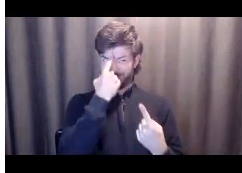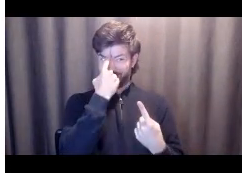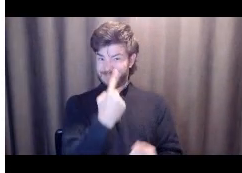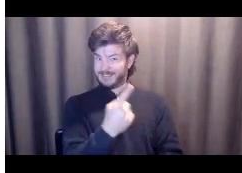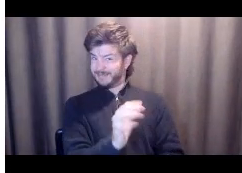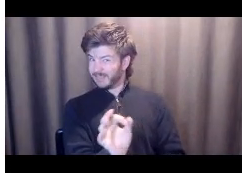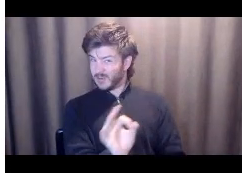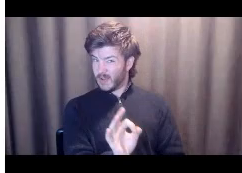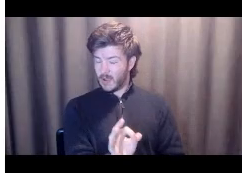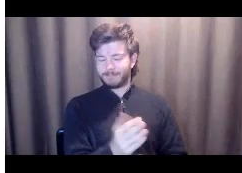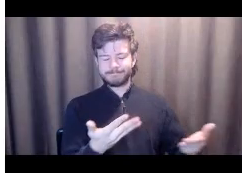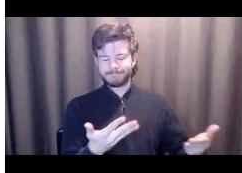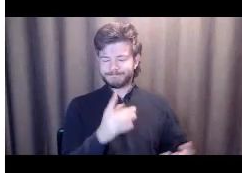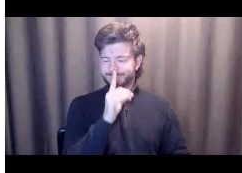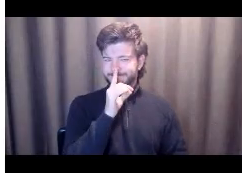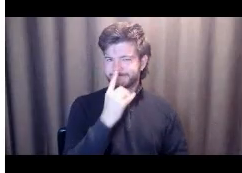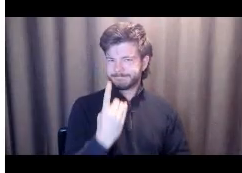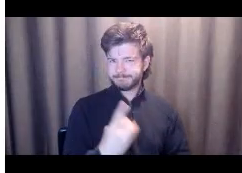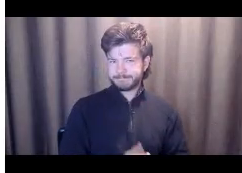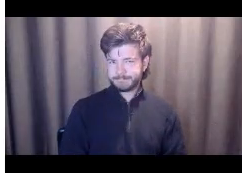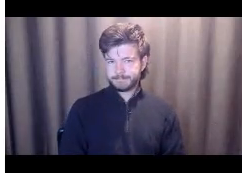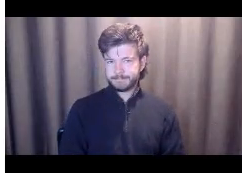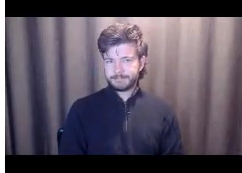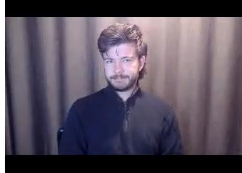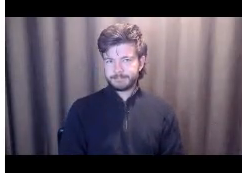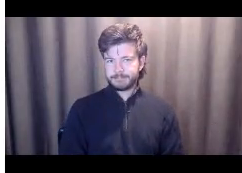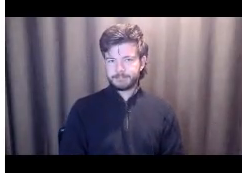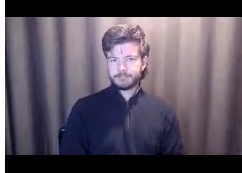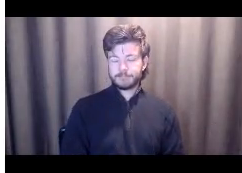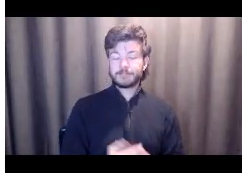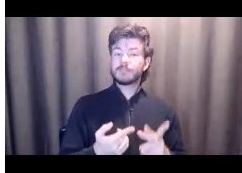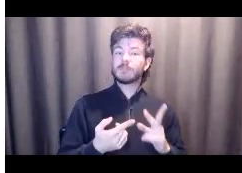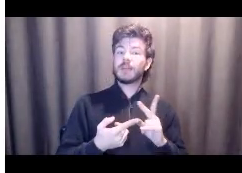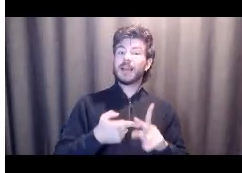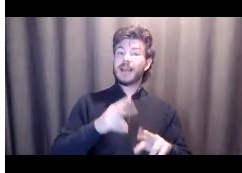If they haven't spent in line with the plan in the past,